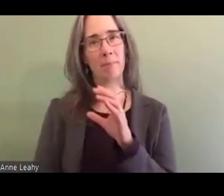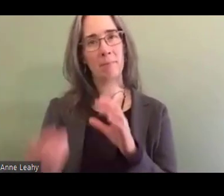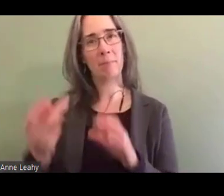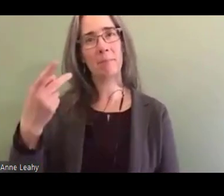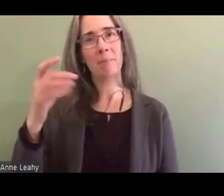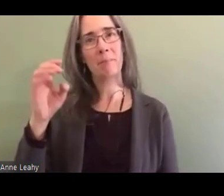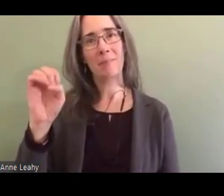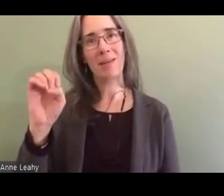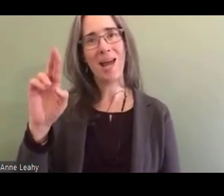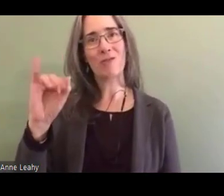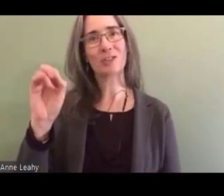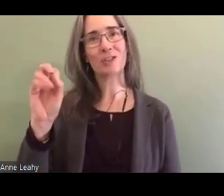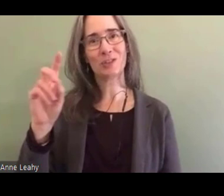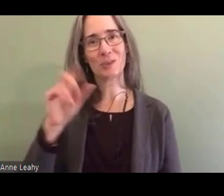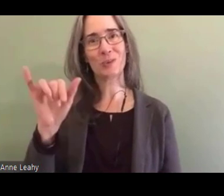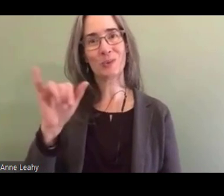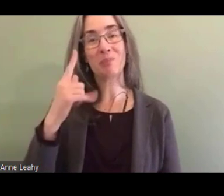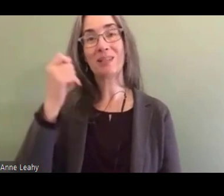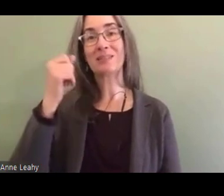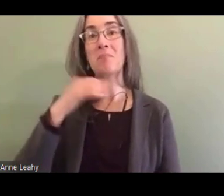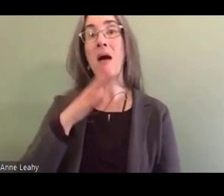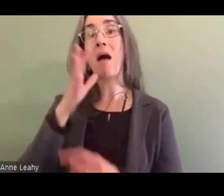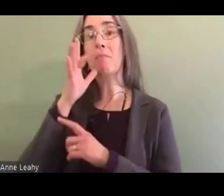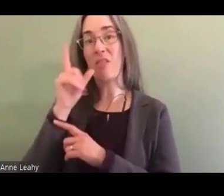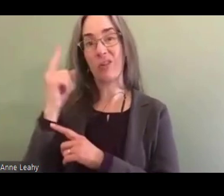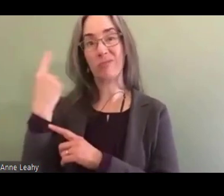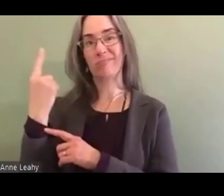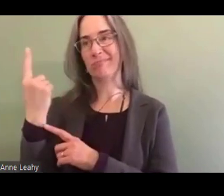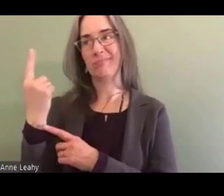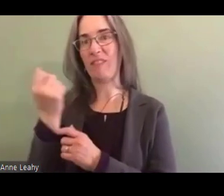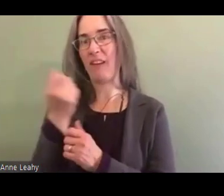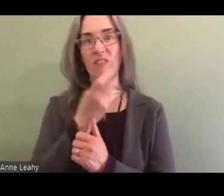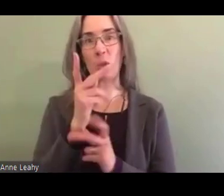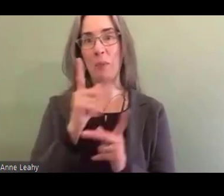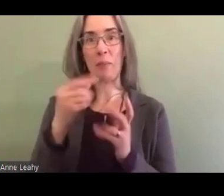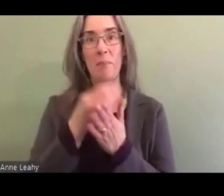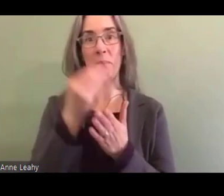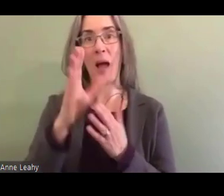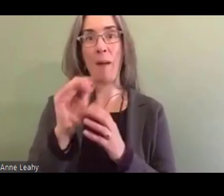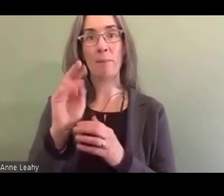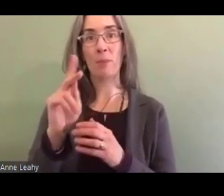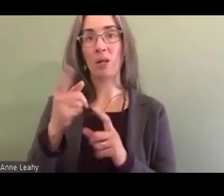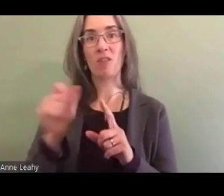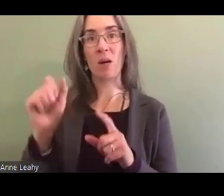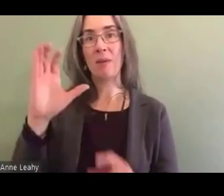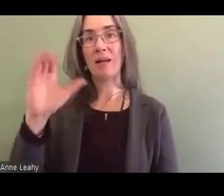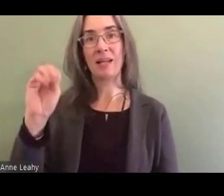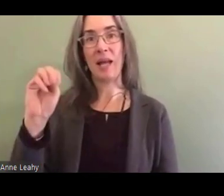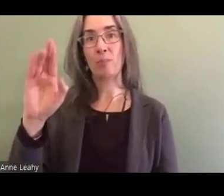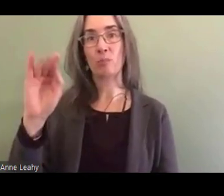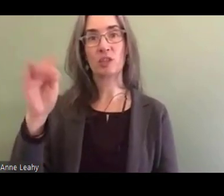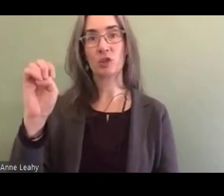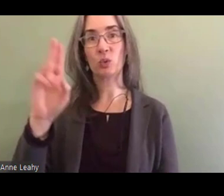Because besides my mother, very few people would buy a book by Cambridge University Press